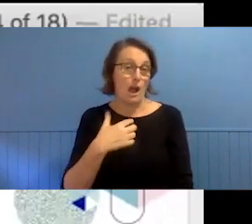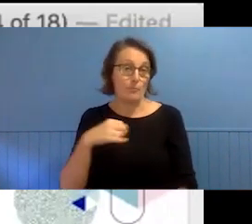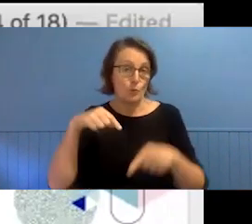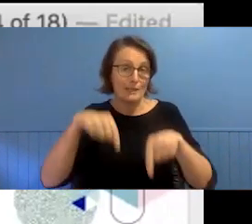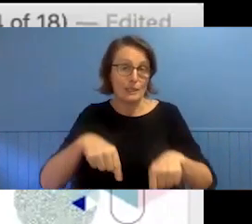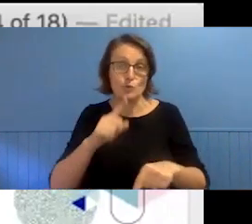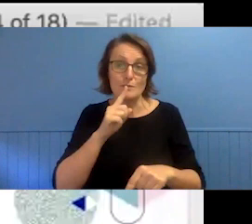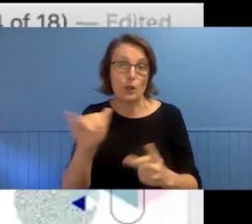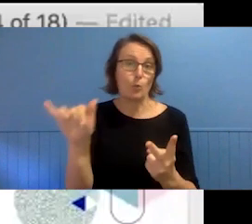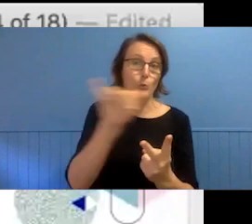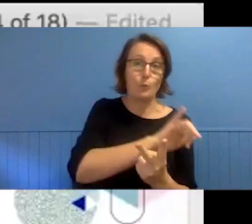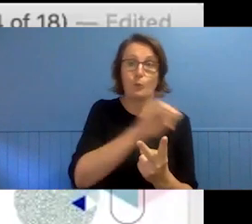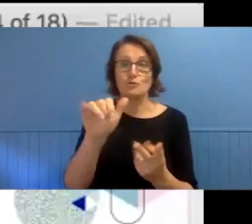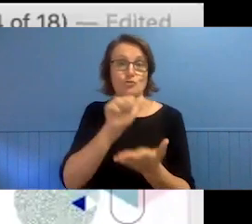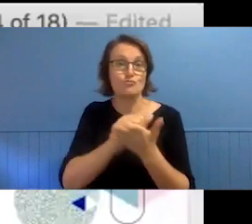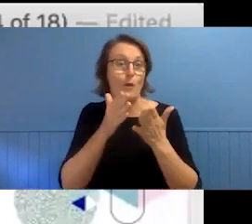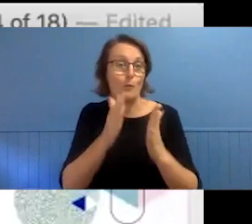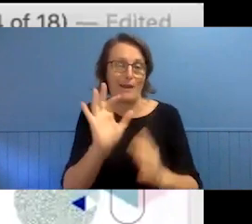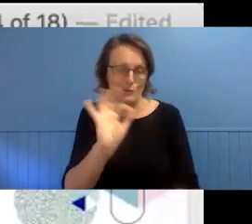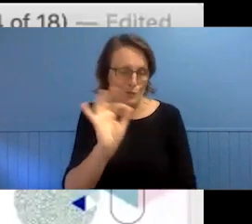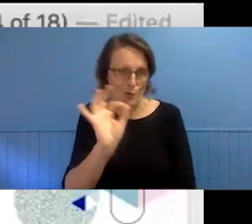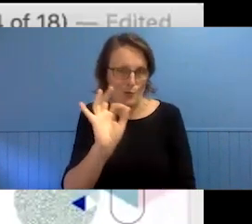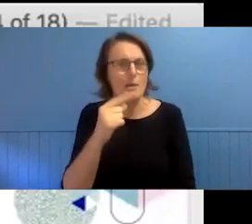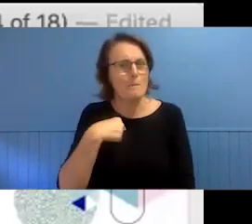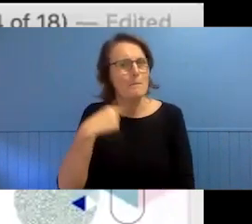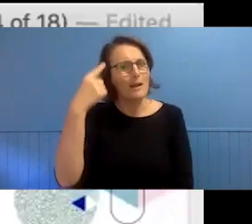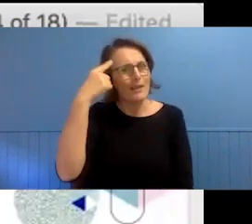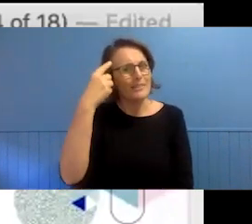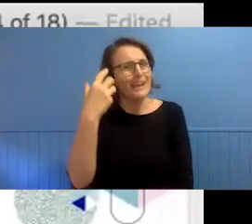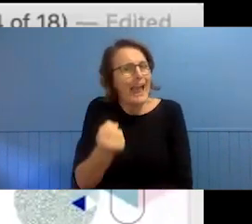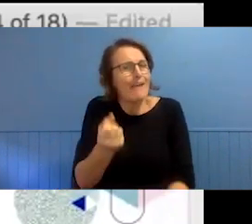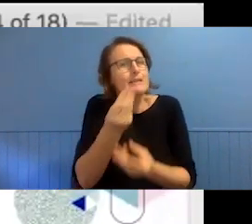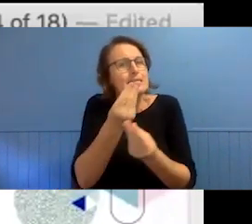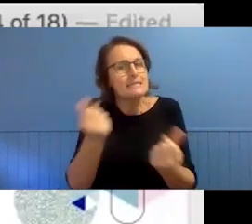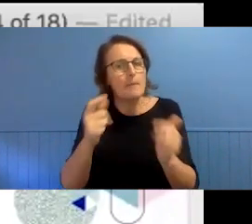there is exciting potential. I want to share one example with you and